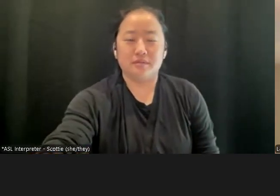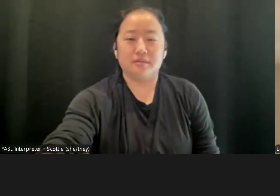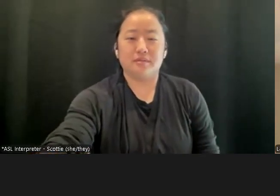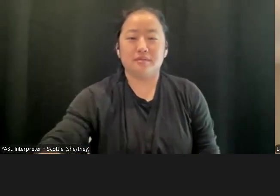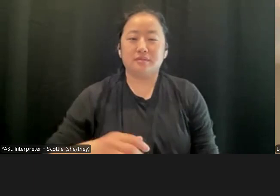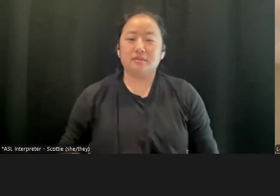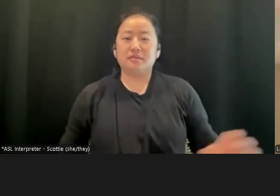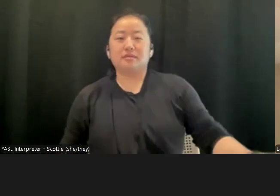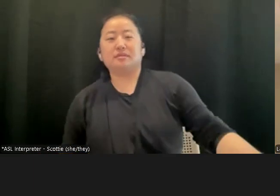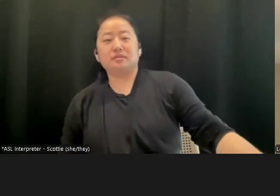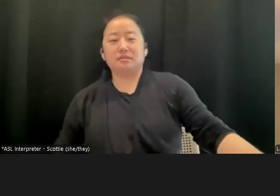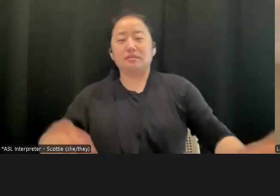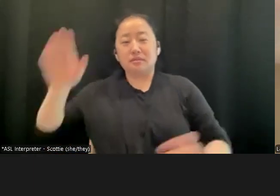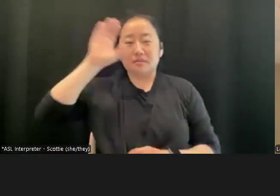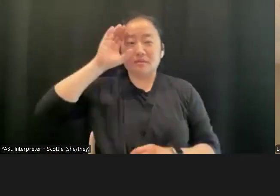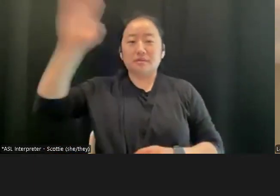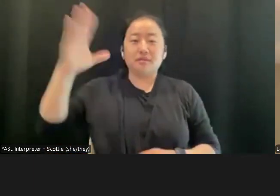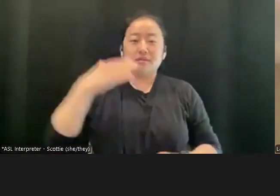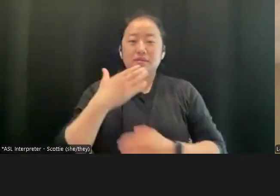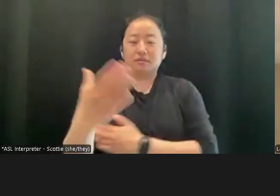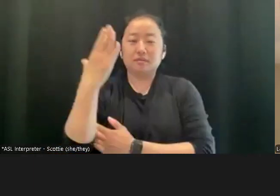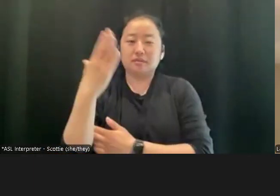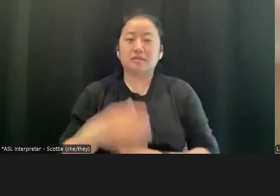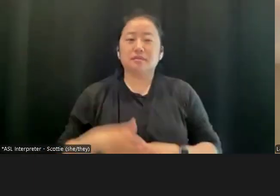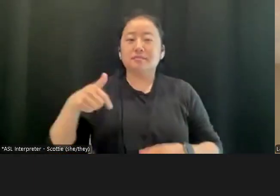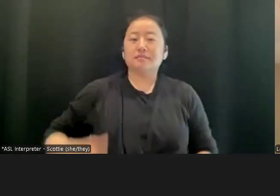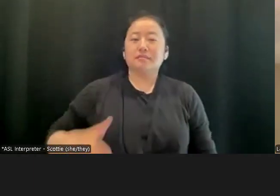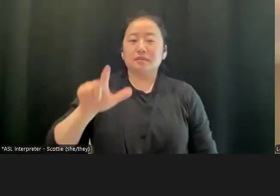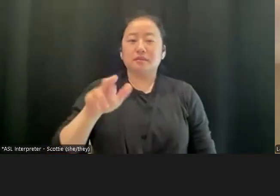Laura: Good morning, everyone. My name is Laura Plummer, and I am